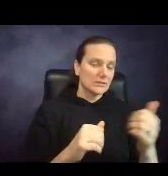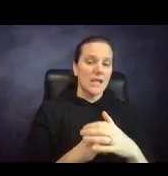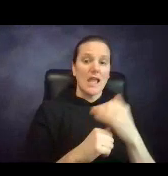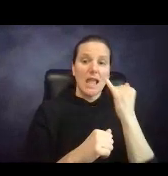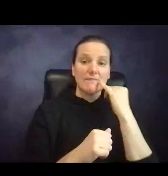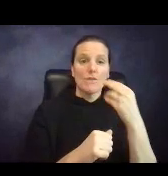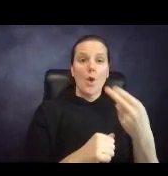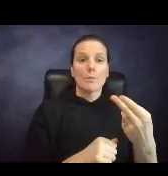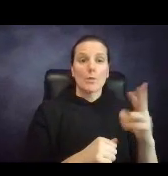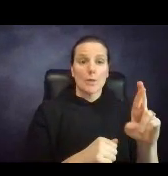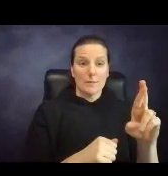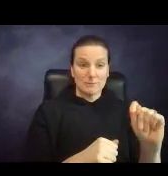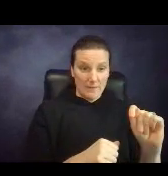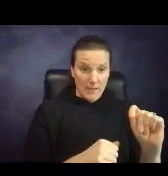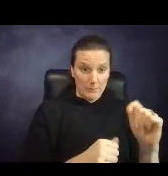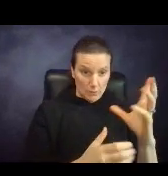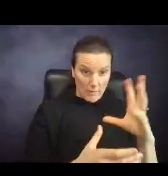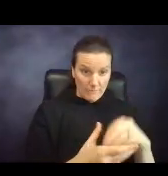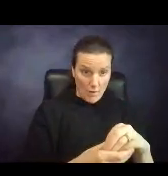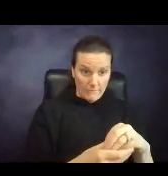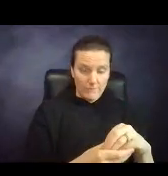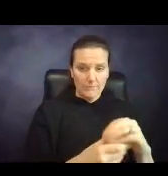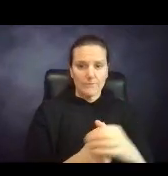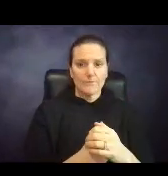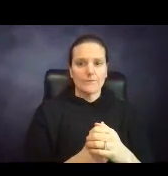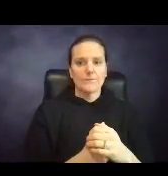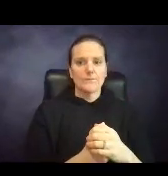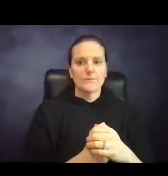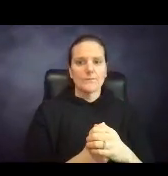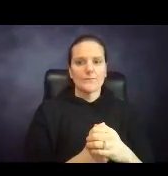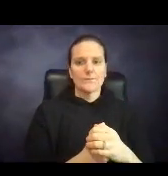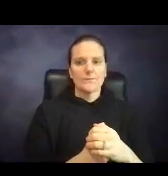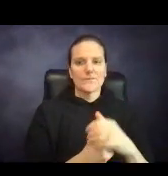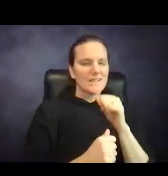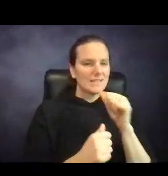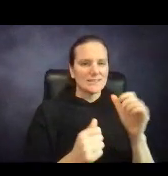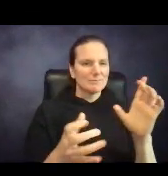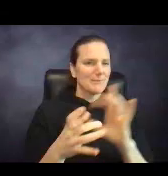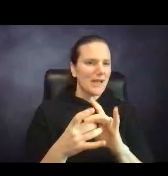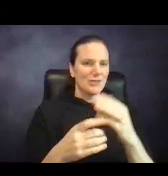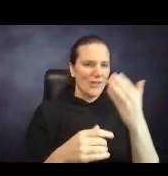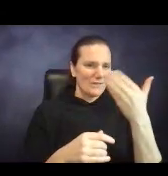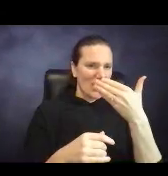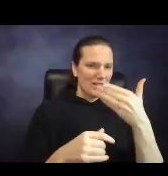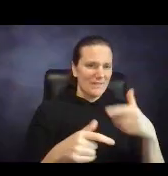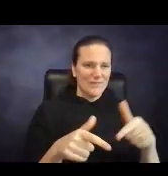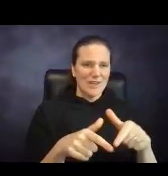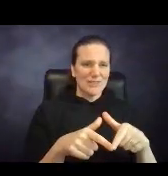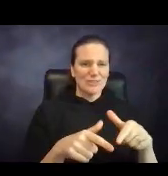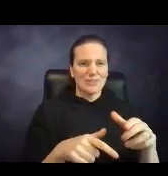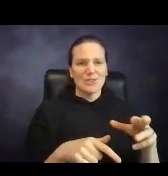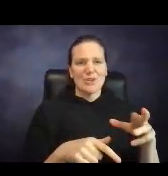it doesn't always, well typically doesn't bind to the front part of the vagina where the urethra and the vestibule are.